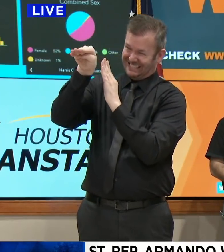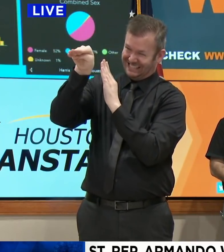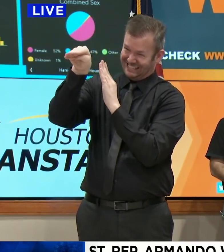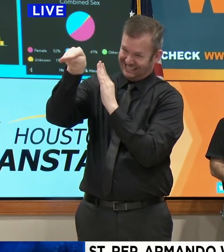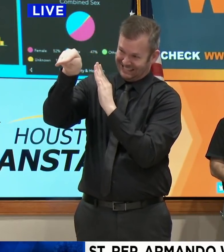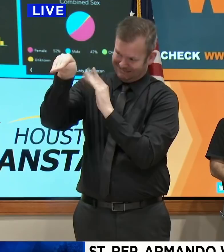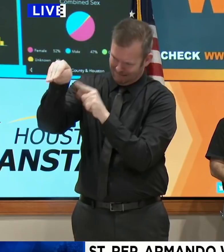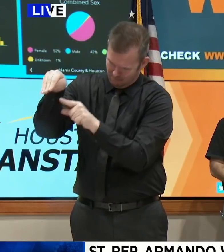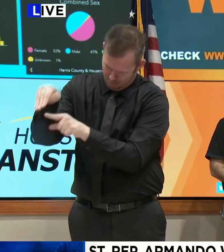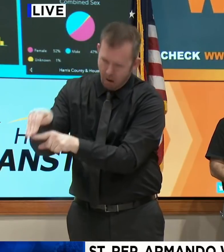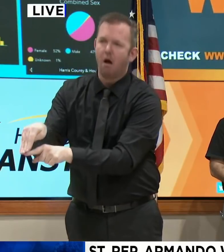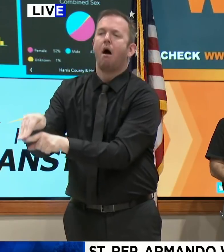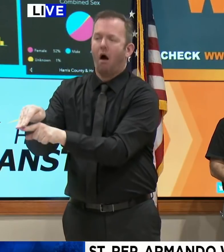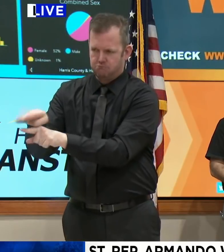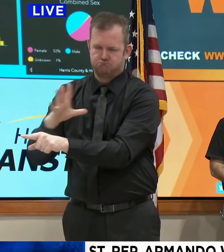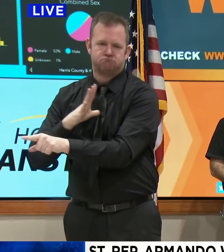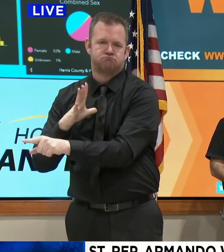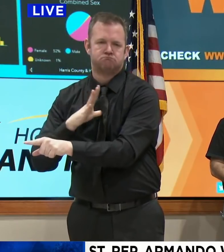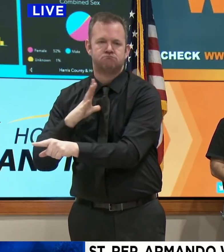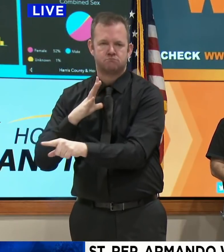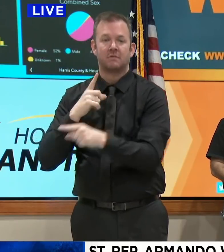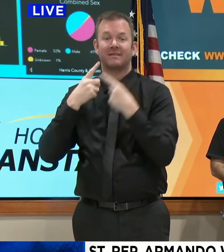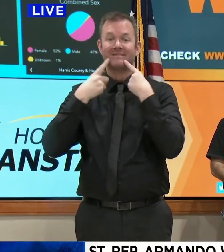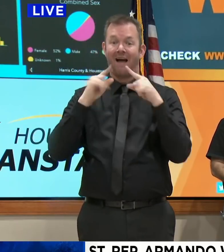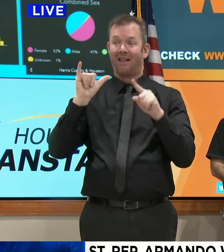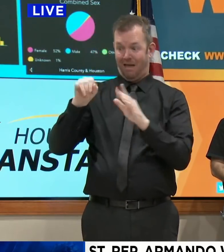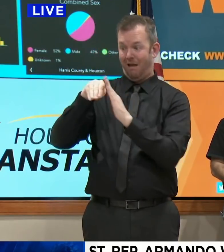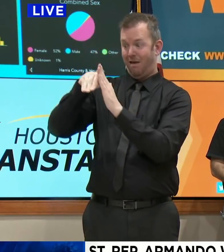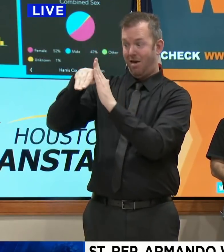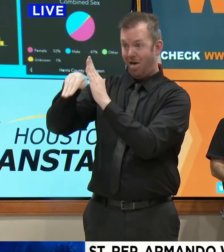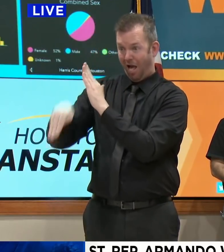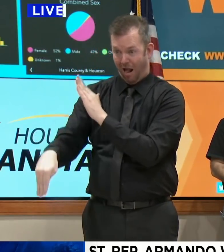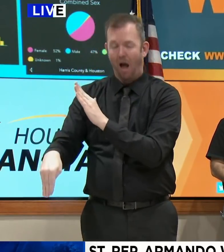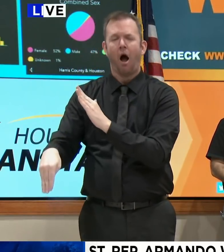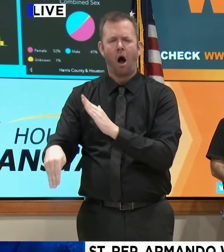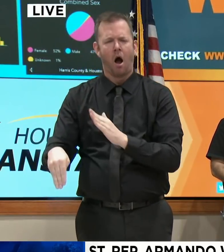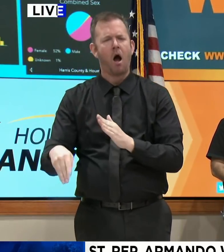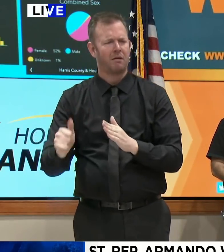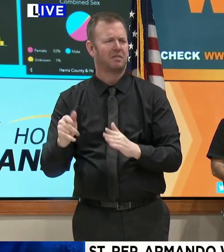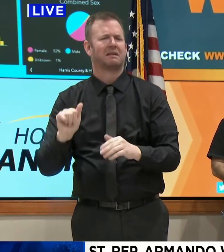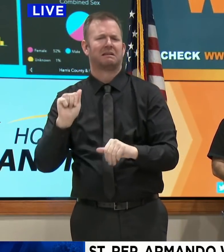importantly it may come down and a week have the power for and a week have the power for that curve to reach its peak that curve to reach its peak and come down at which point we